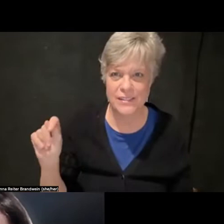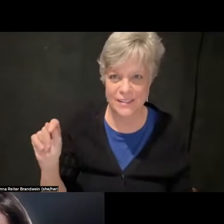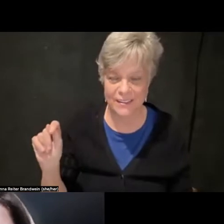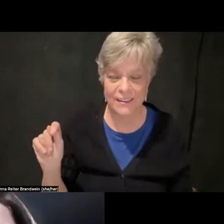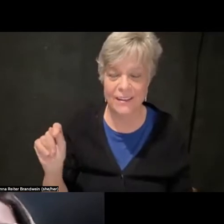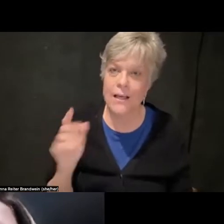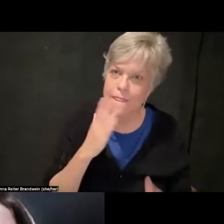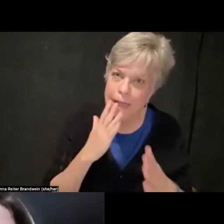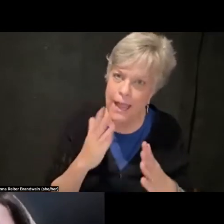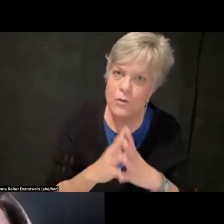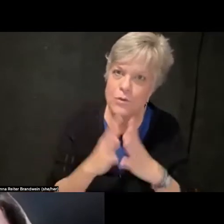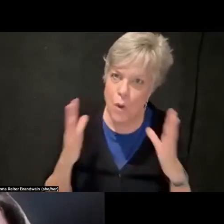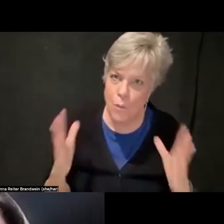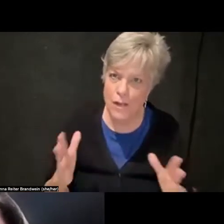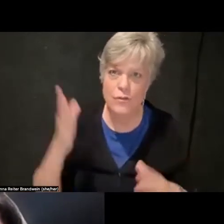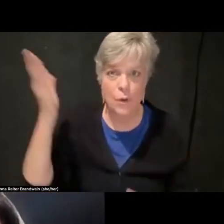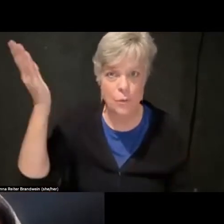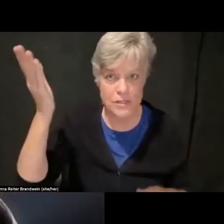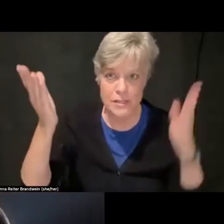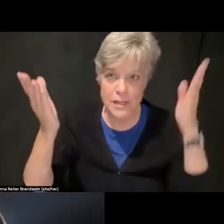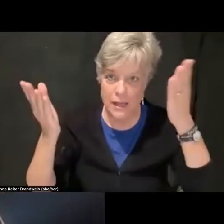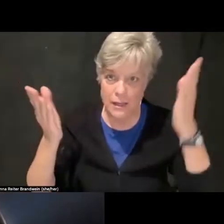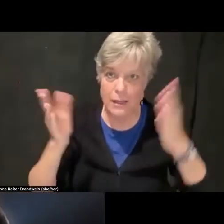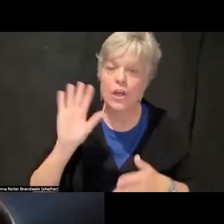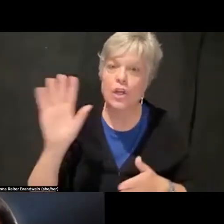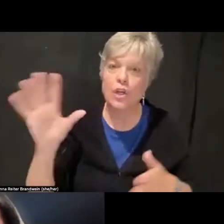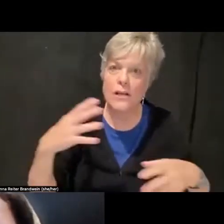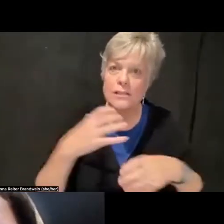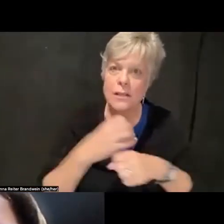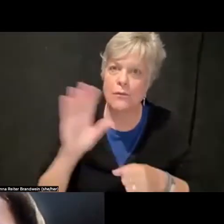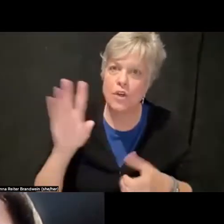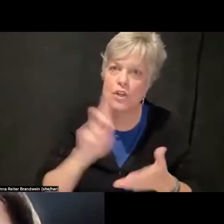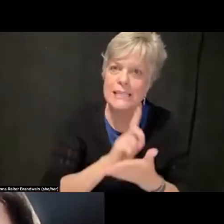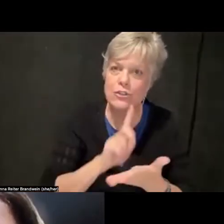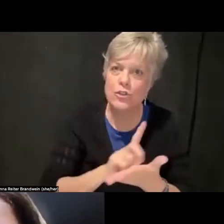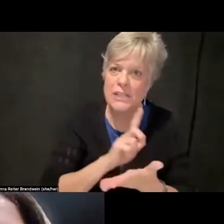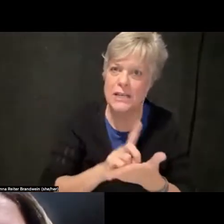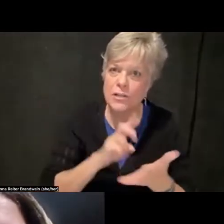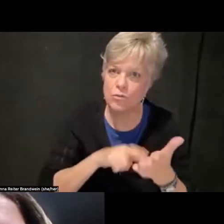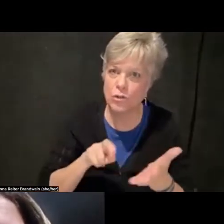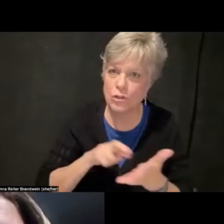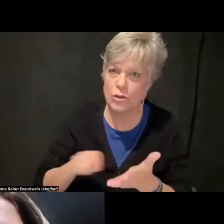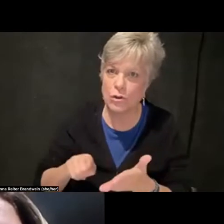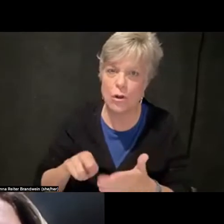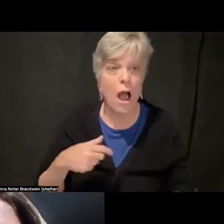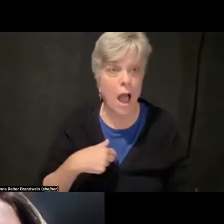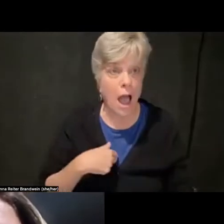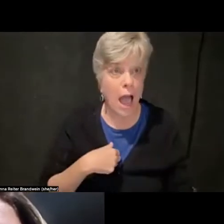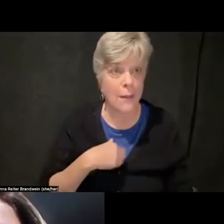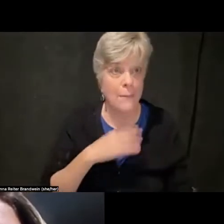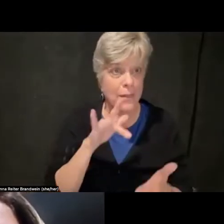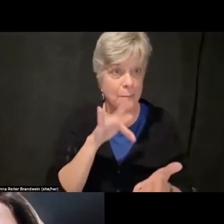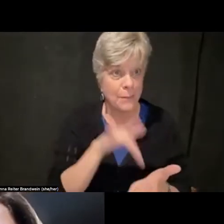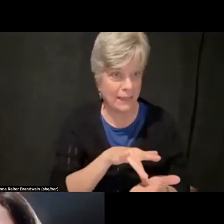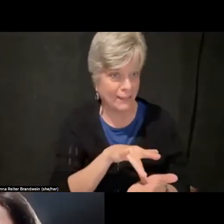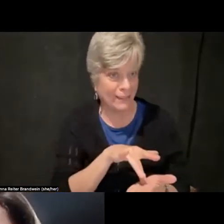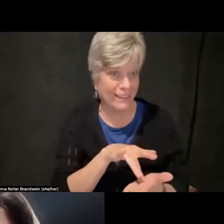for presenting your dissertation research. I am actually in the middle of formulating